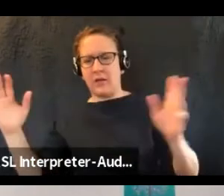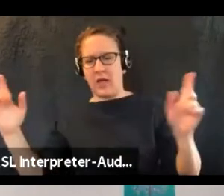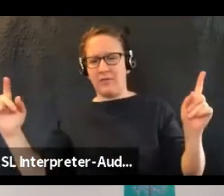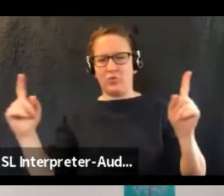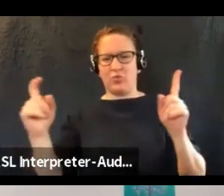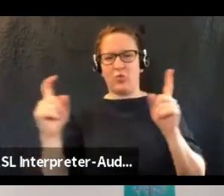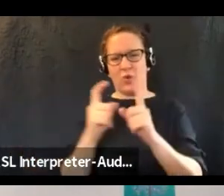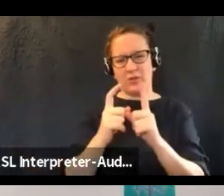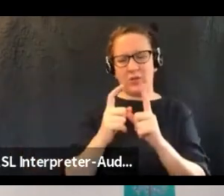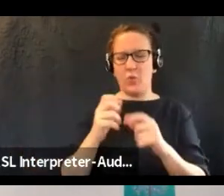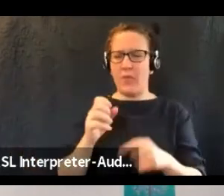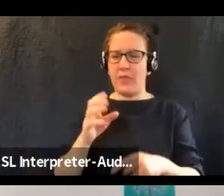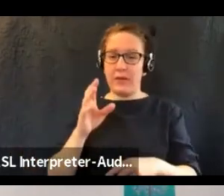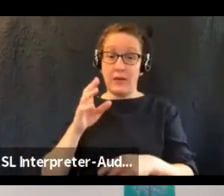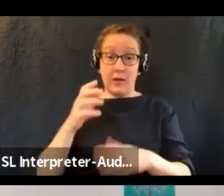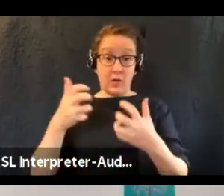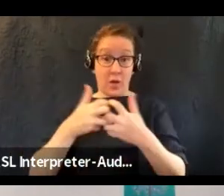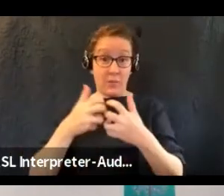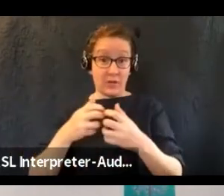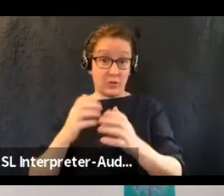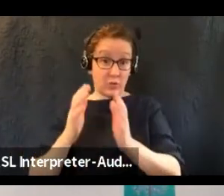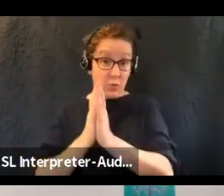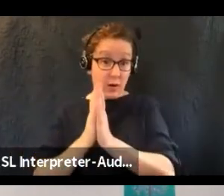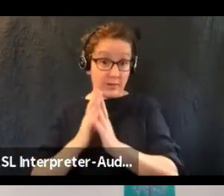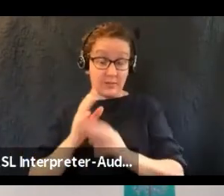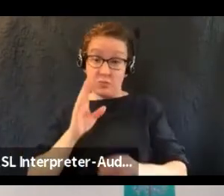the participants and do not get lost in translation.